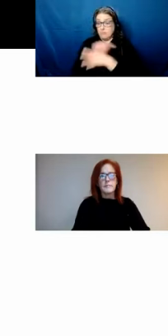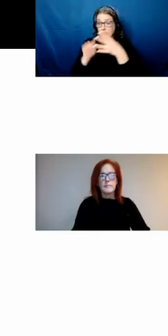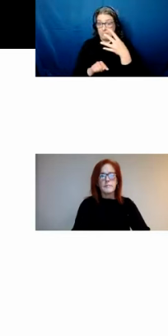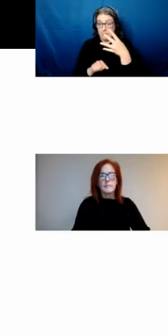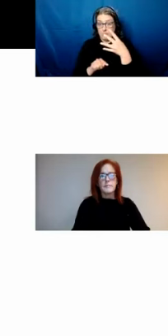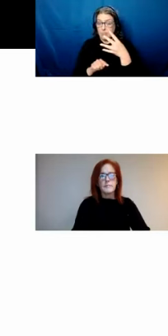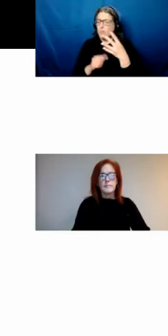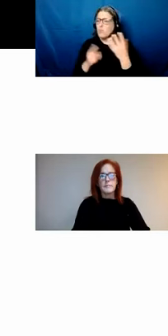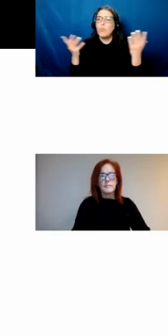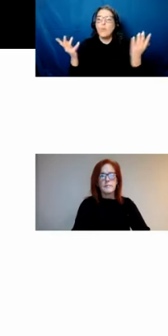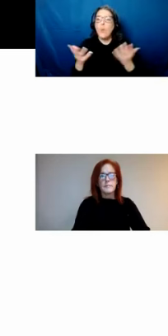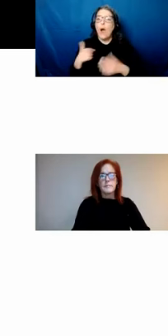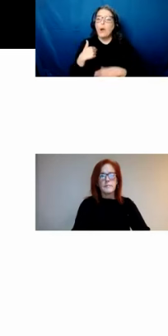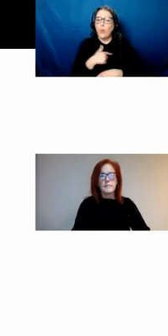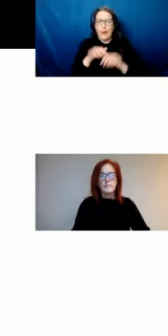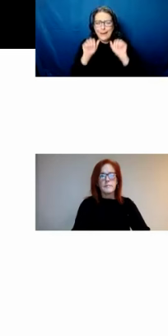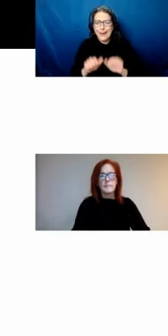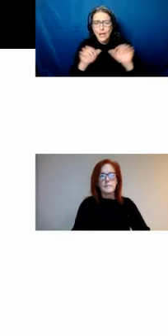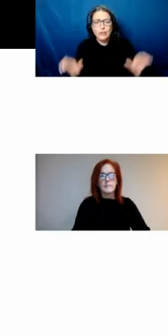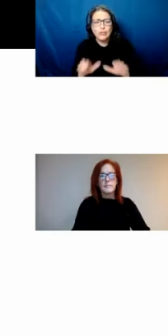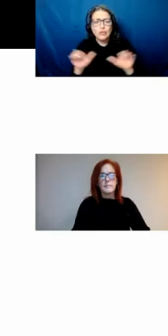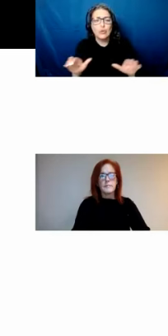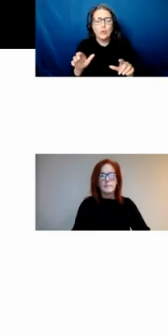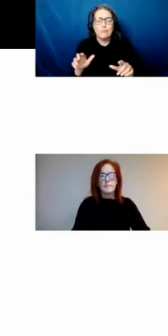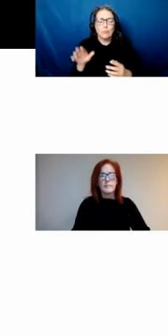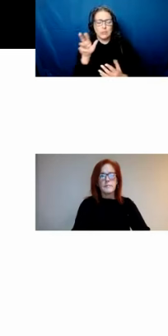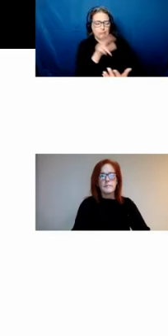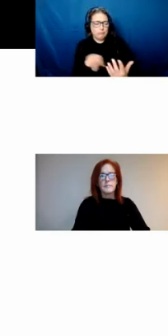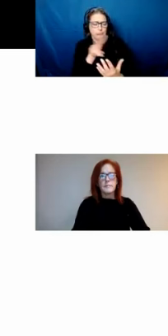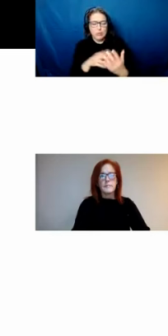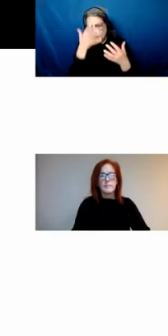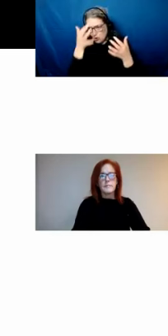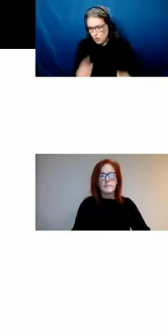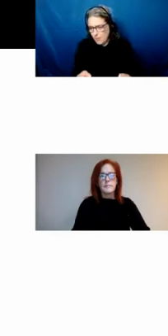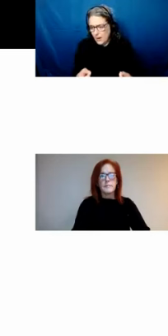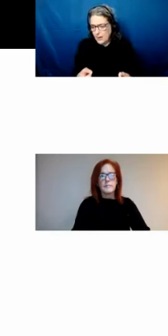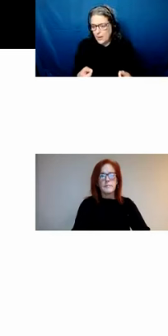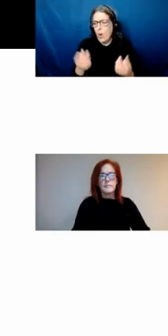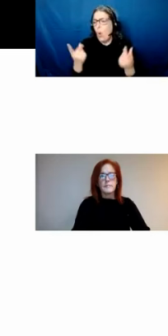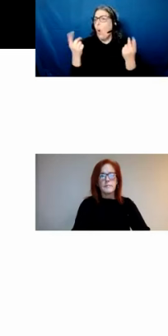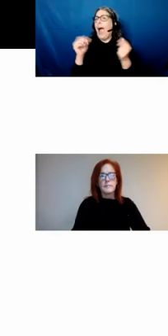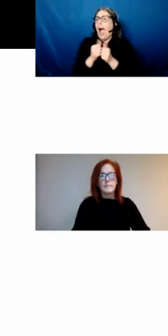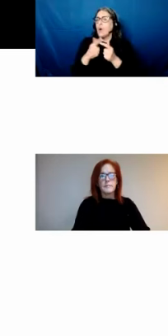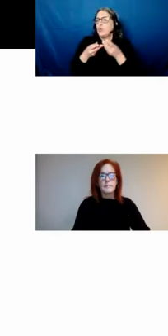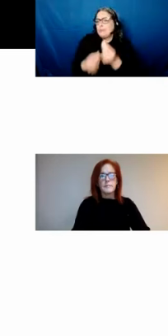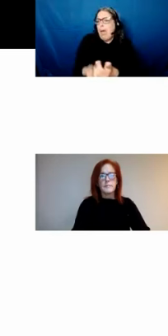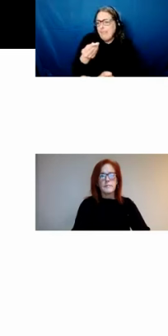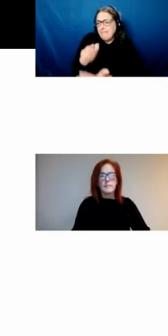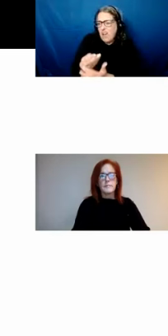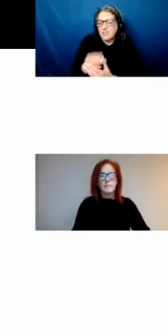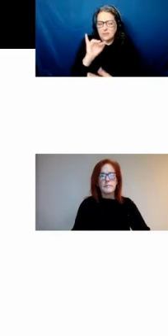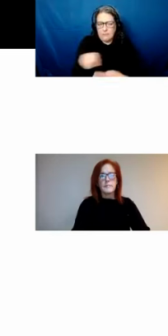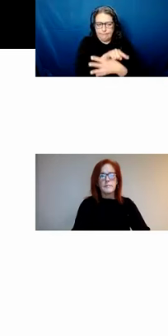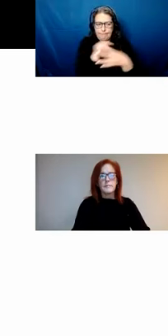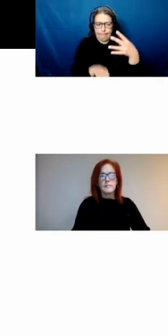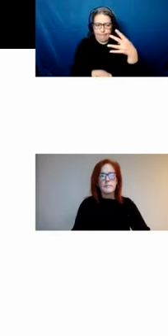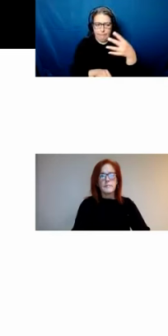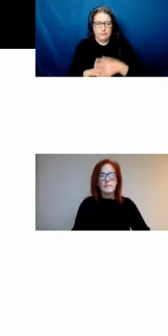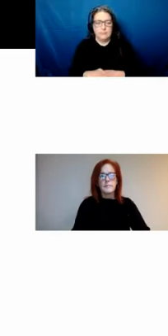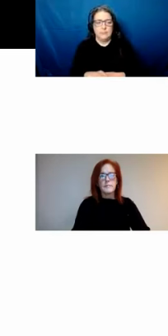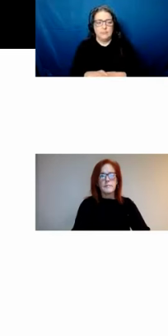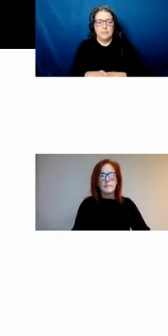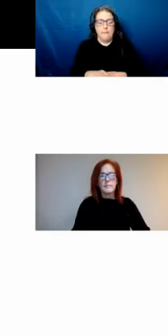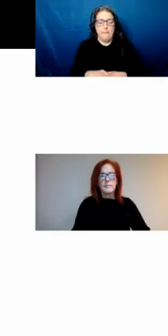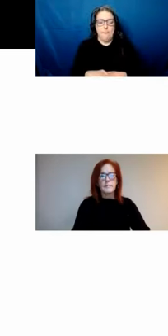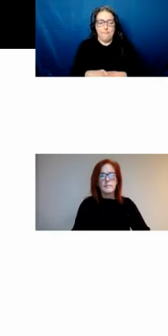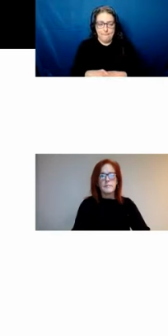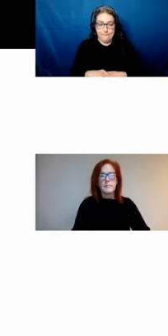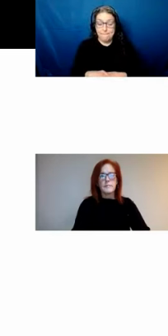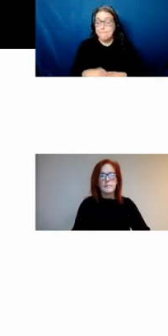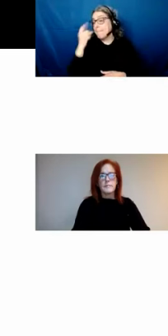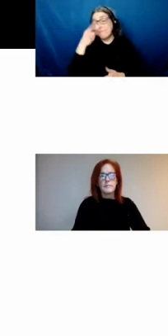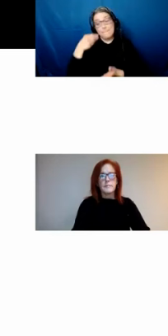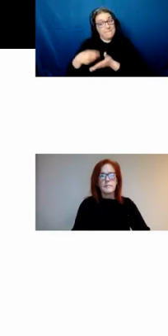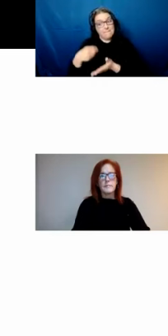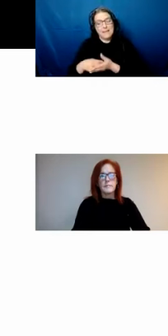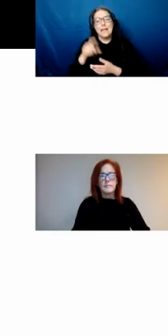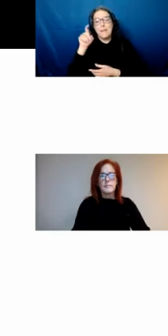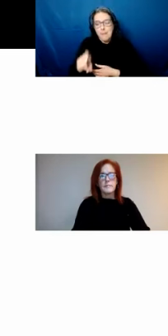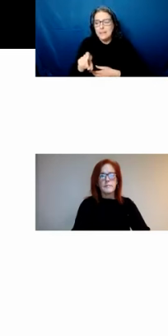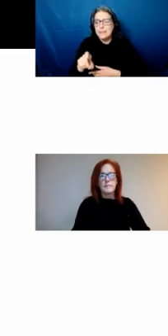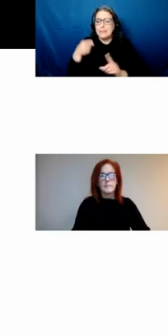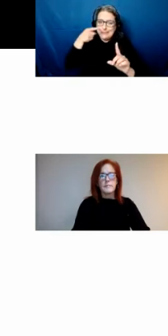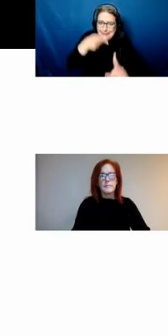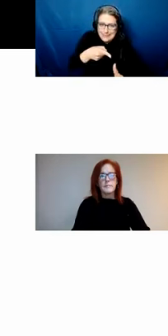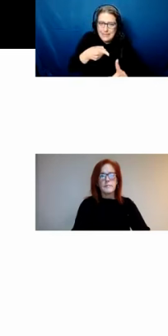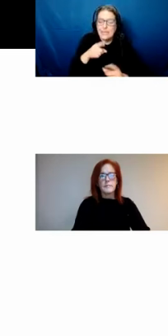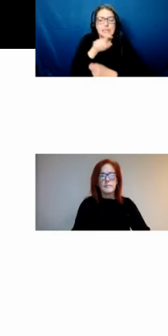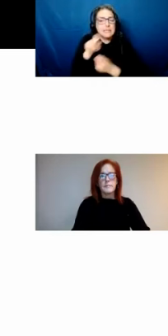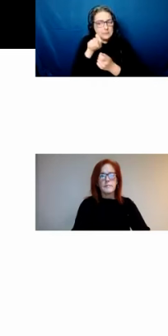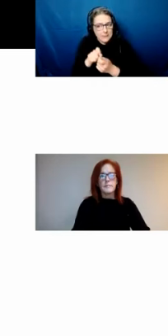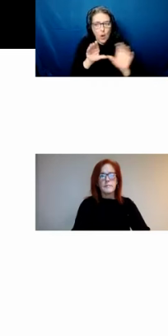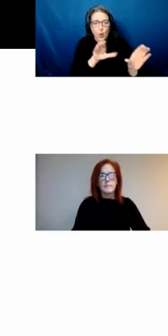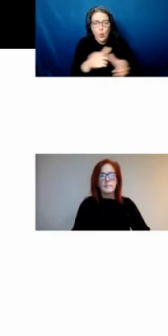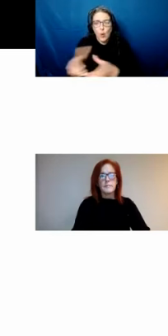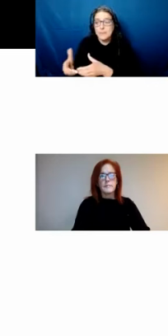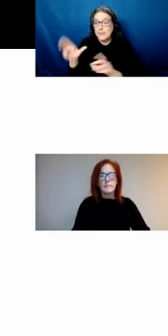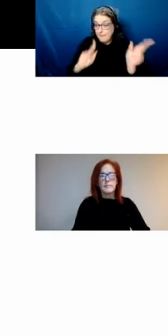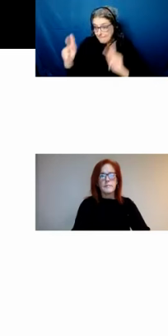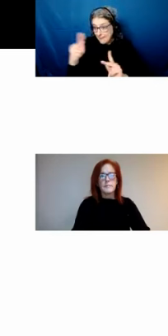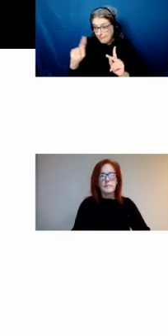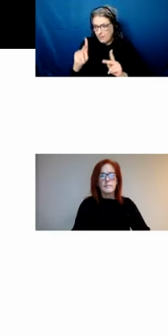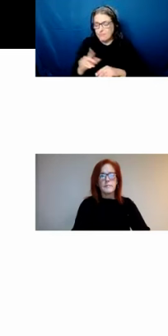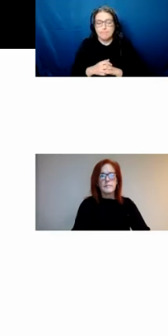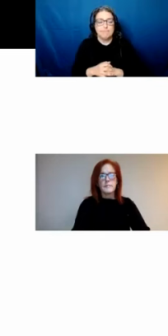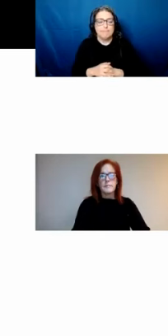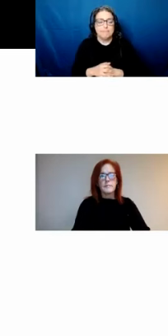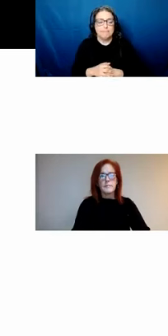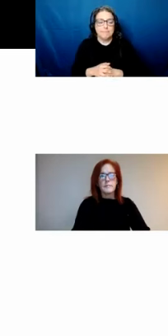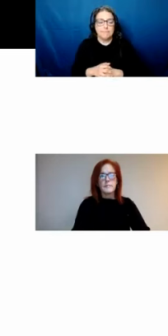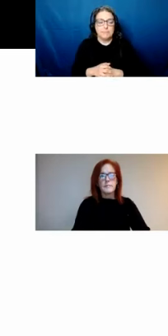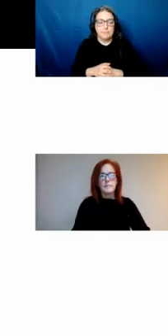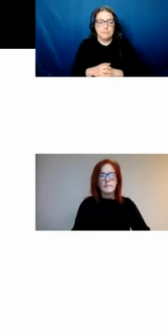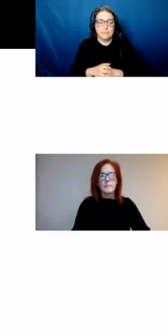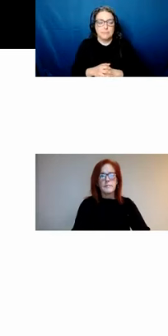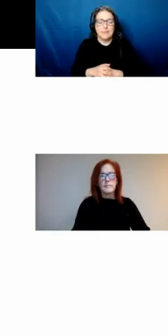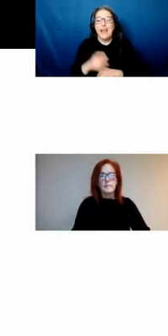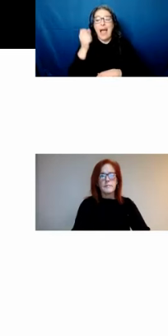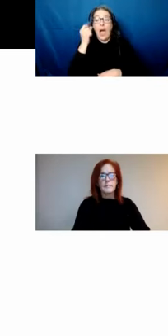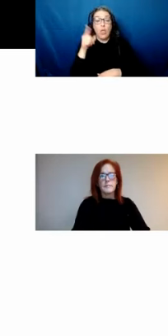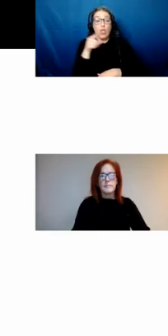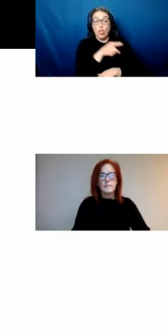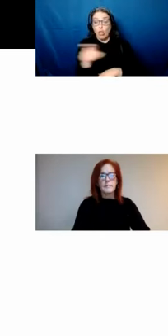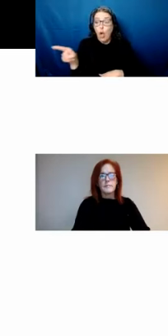Next up we have HOME-ARP which I get to talk about HOME-ARP was part of the Americans are pew plan. There were 5 billion dollars allocated to provide housing supportive services who are nearest to the homeless oflessness in our community. Omaha received $8.2 million and we will share some of that in Council Bluffs as we are in what is called a consortia. We share funds because we're so close together and our communities overlap.